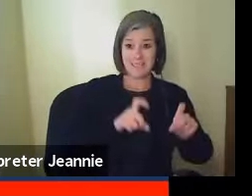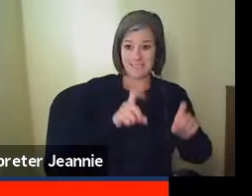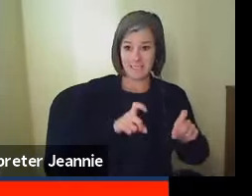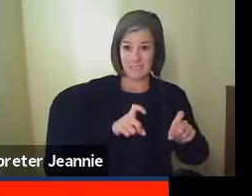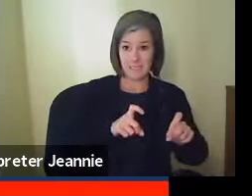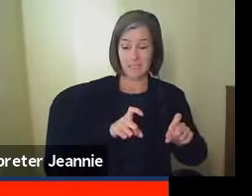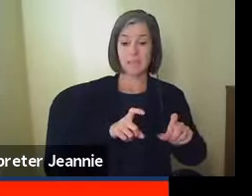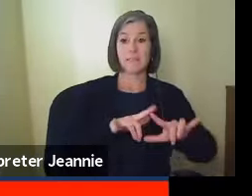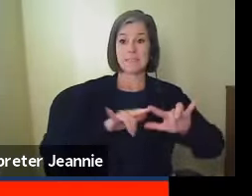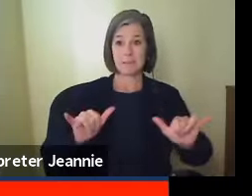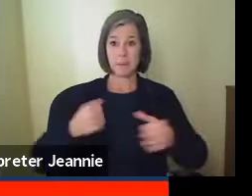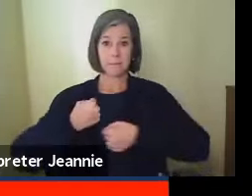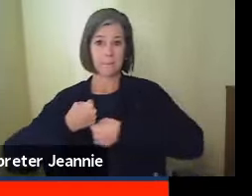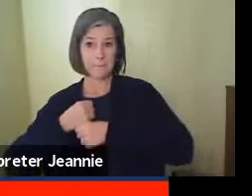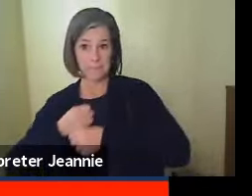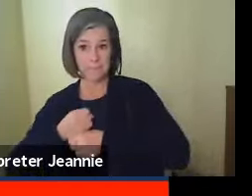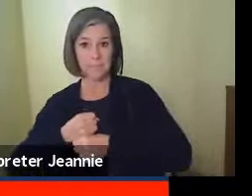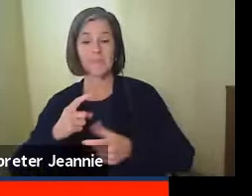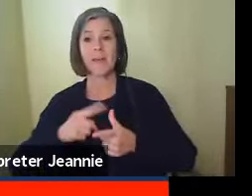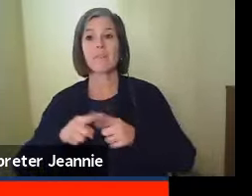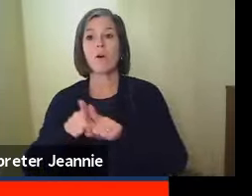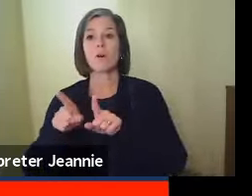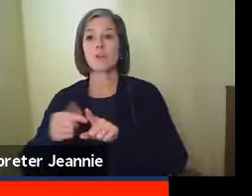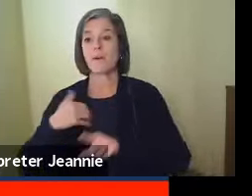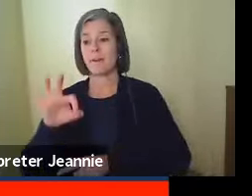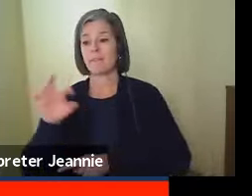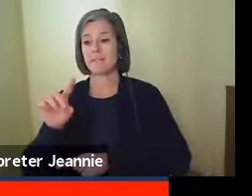Then there is FDA Emergency Use Authorization which for Pfizer came last